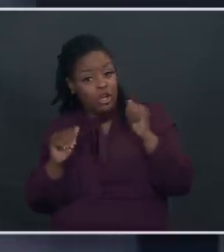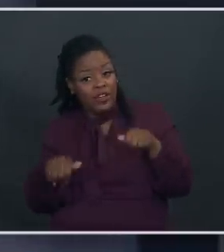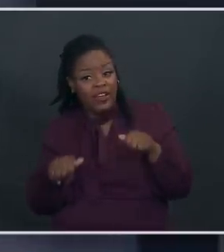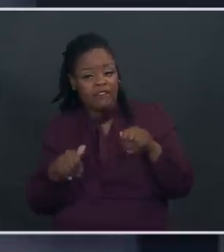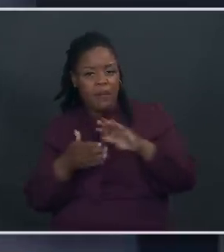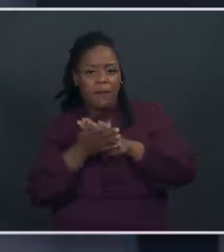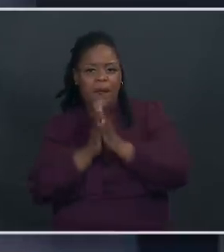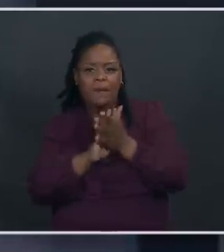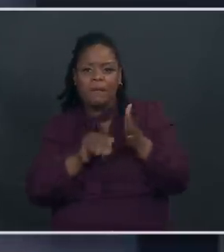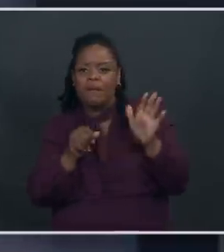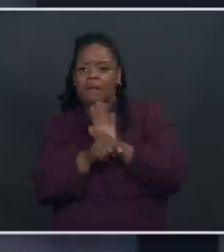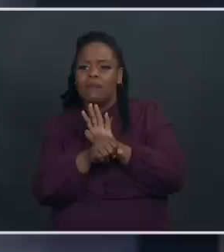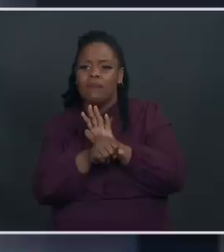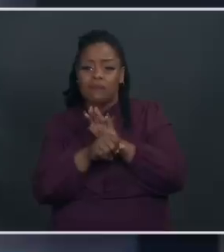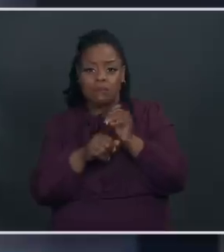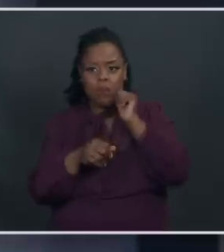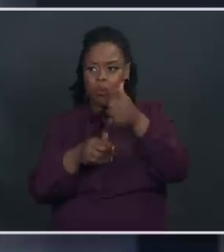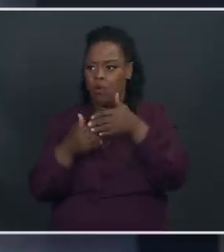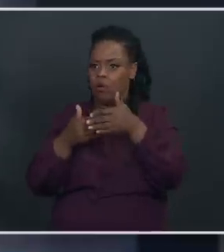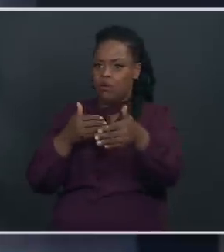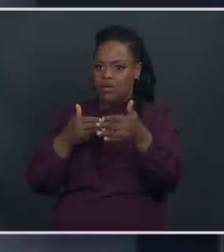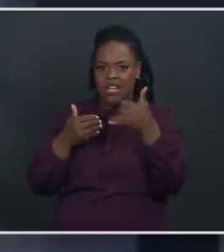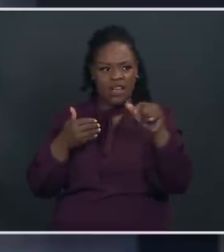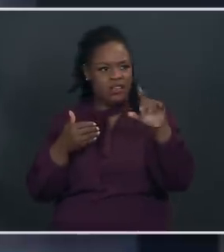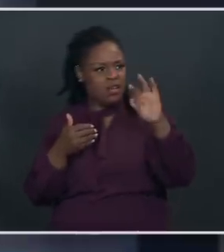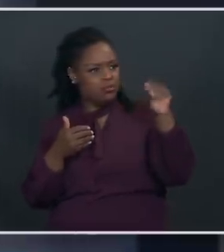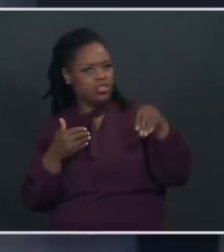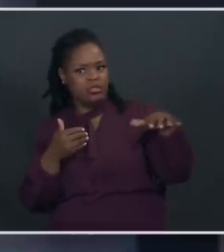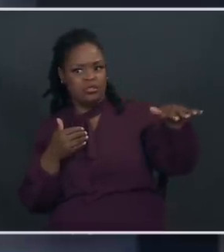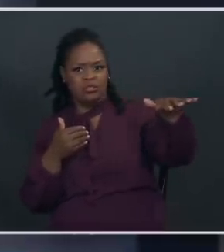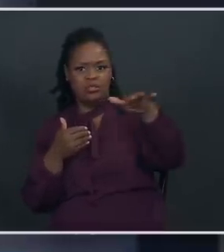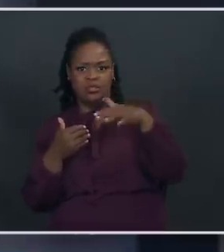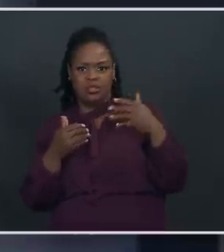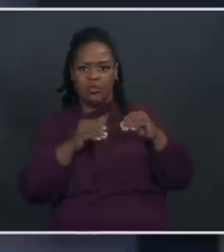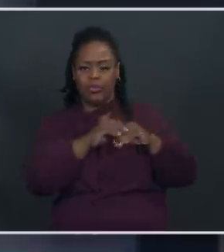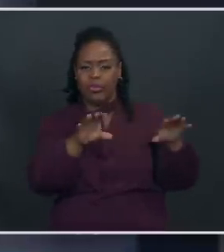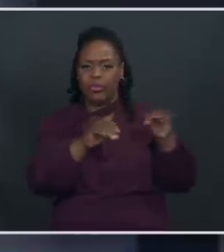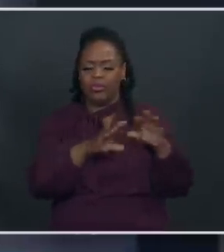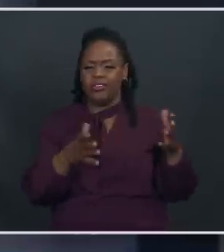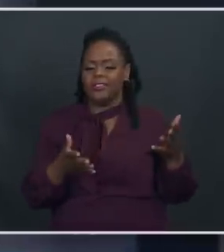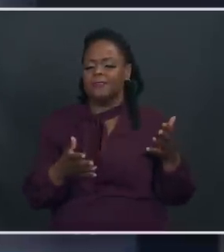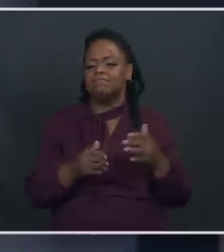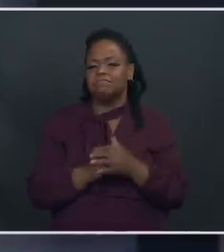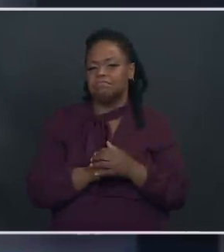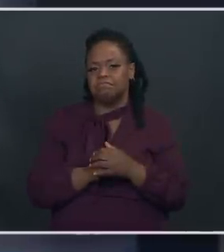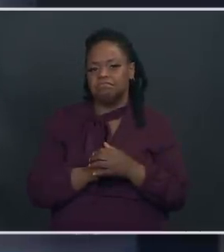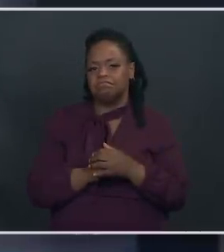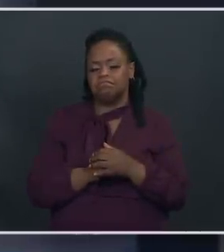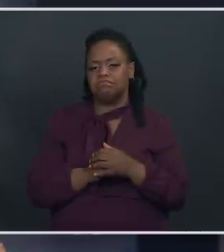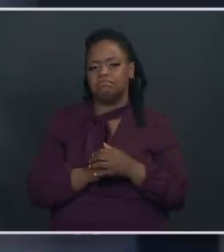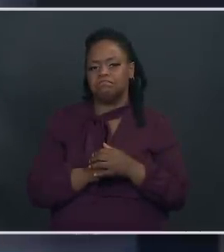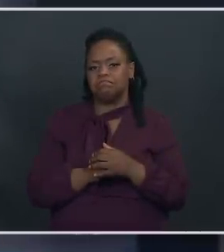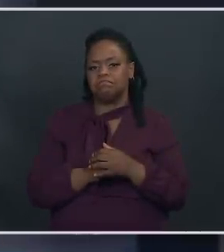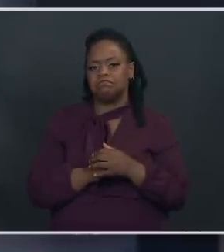President Biden will sign this additional executive set of orders to help move us down the road,